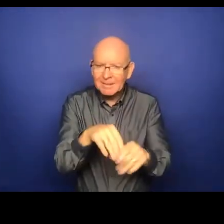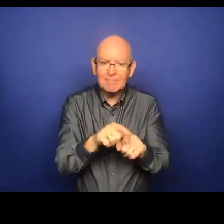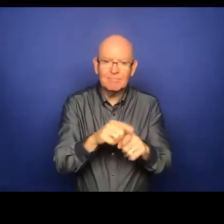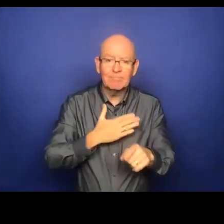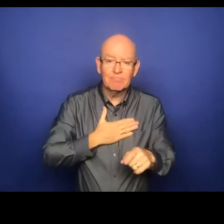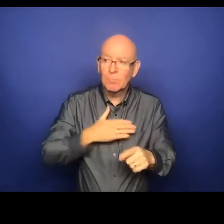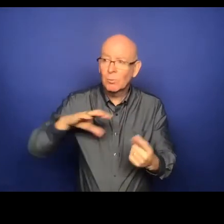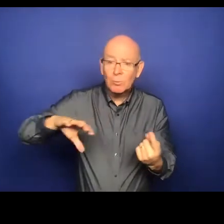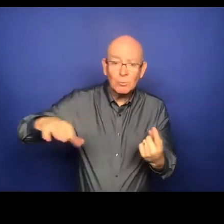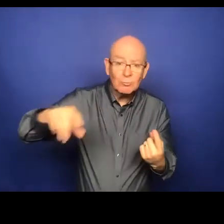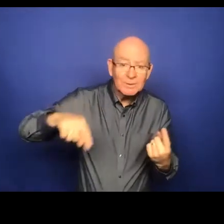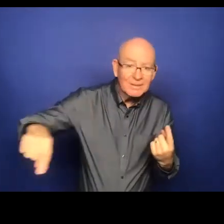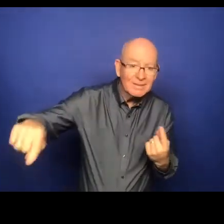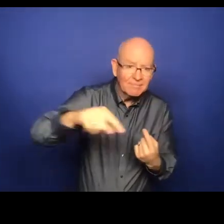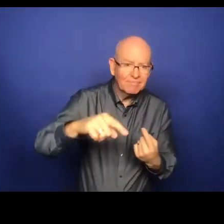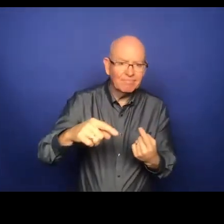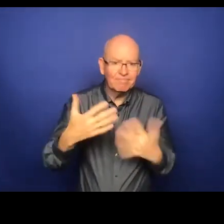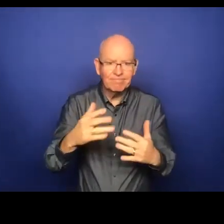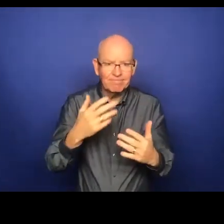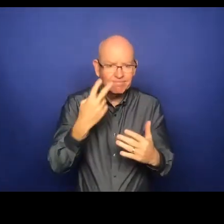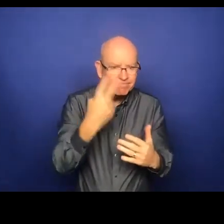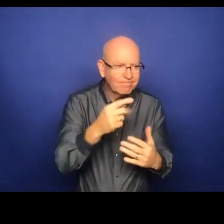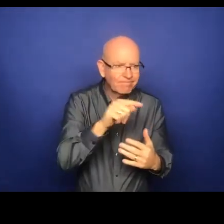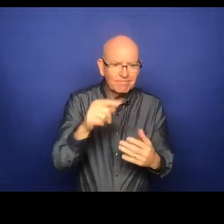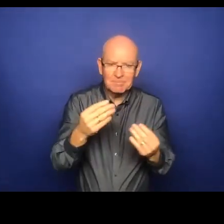disabilities these have not been there